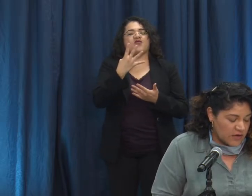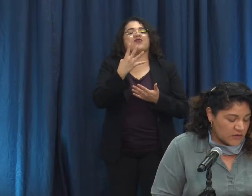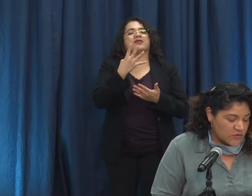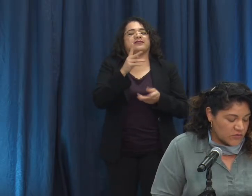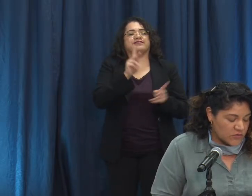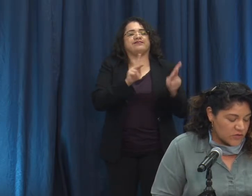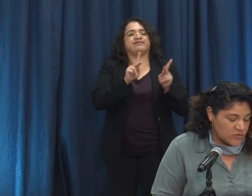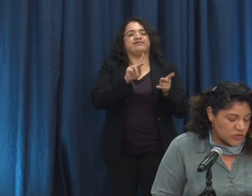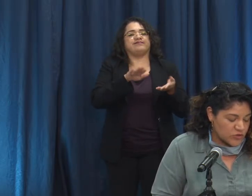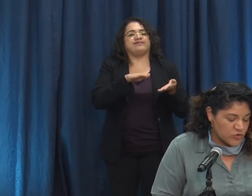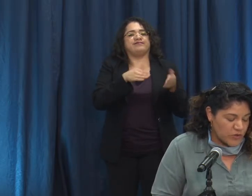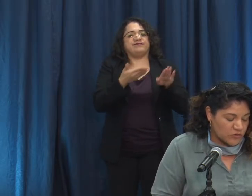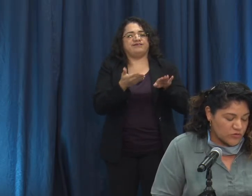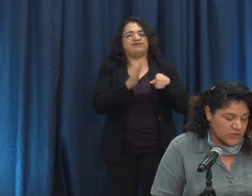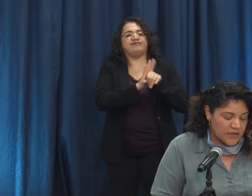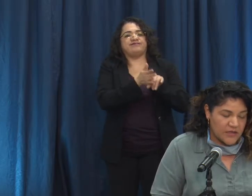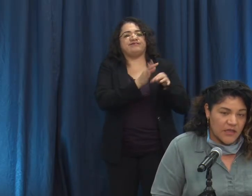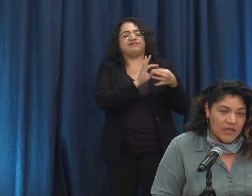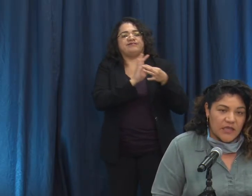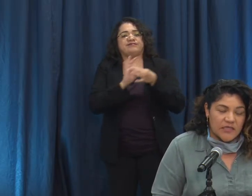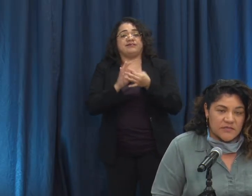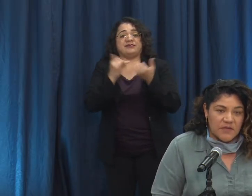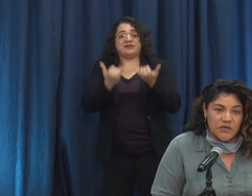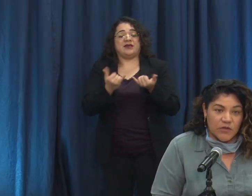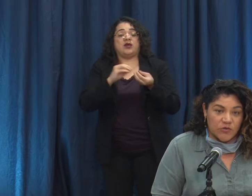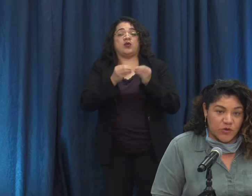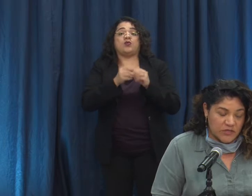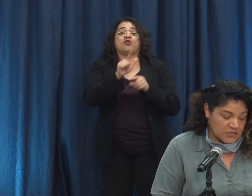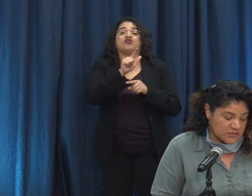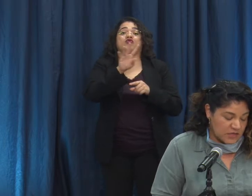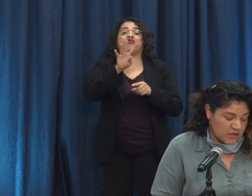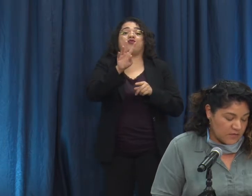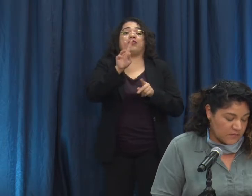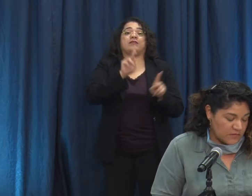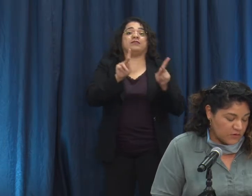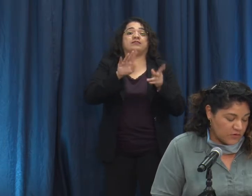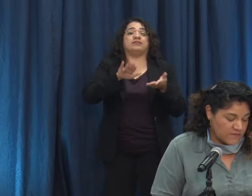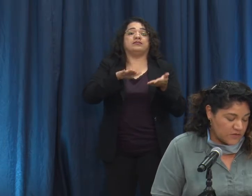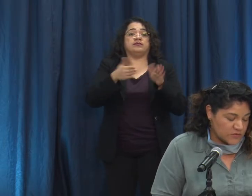ahora no peso numero total is the veinticuatro muerte x' del coronavirus